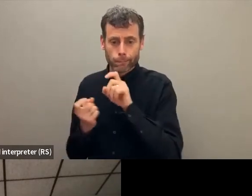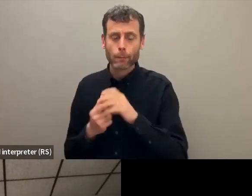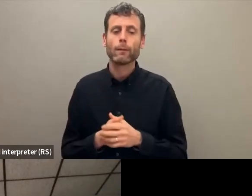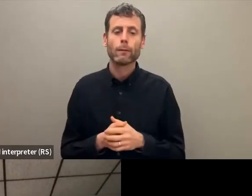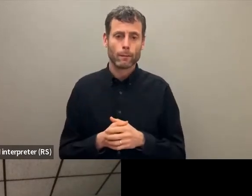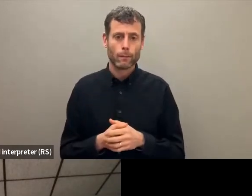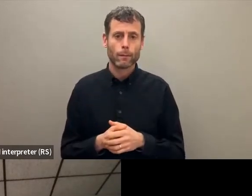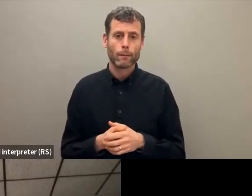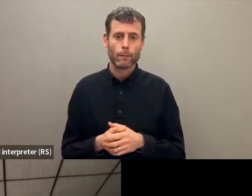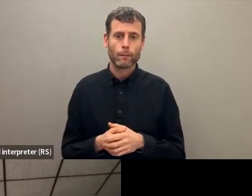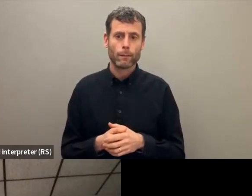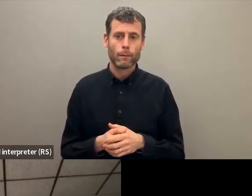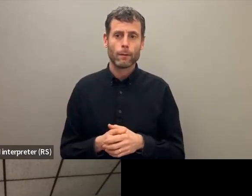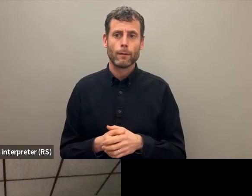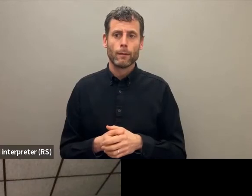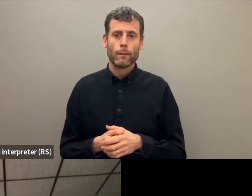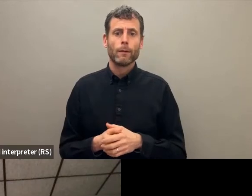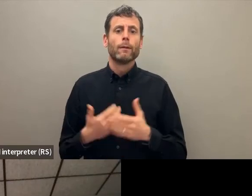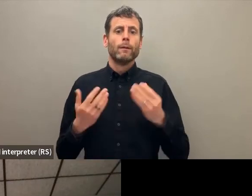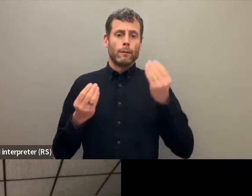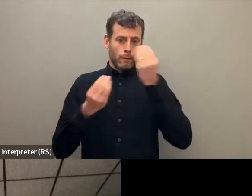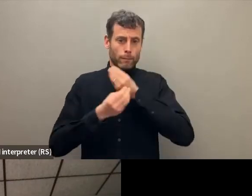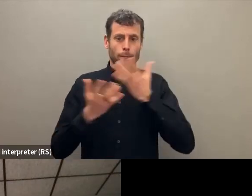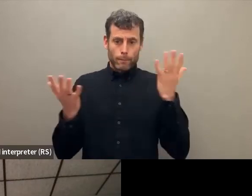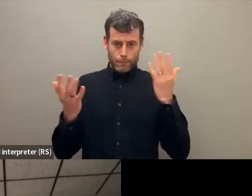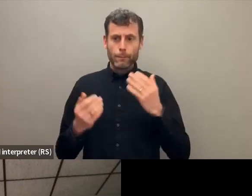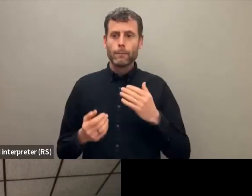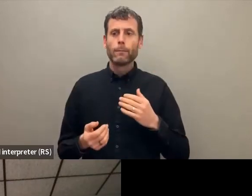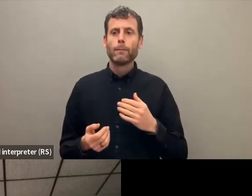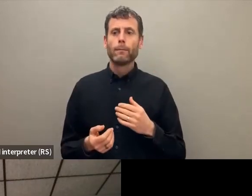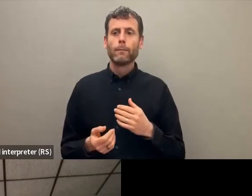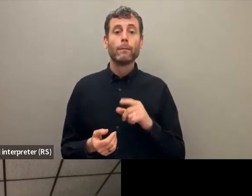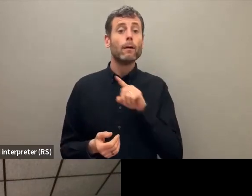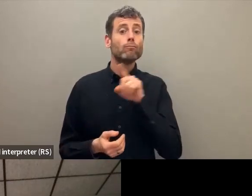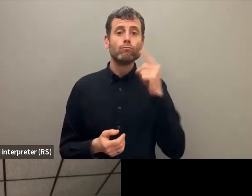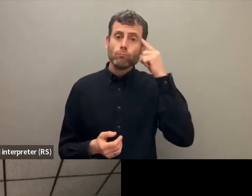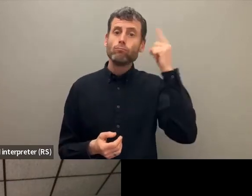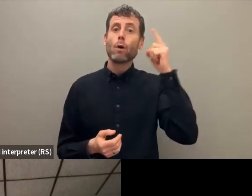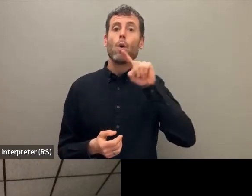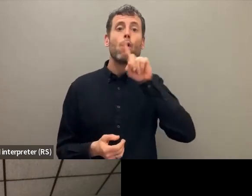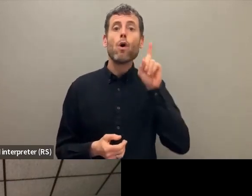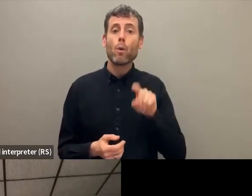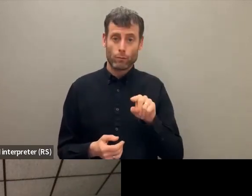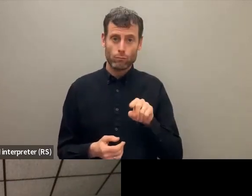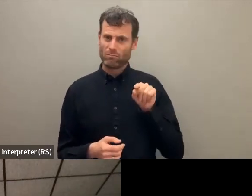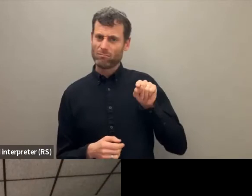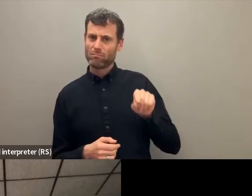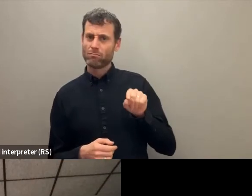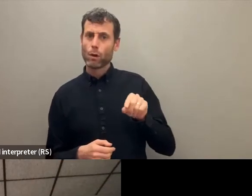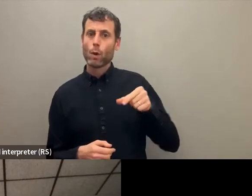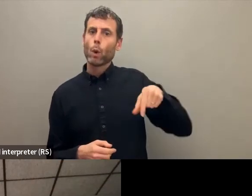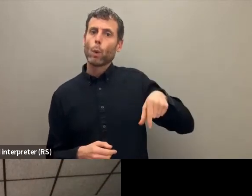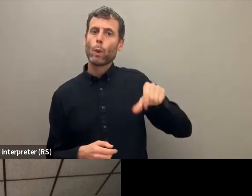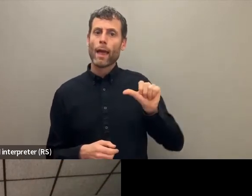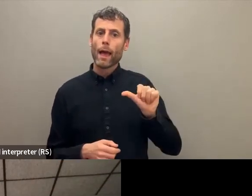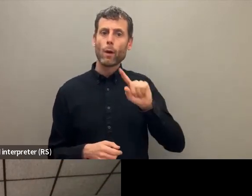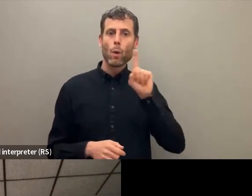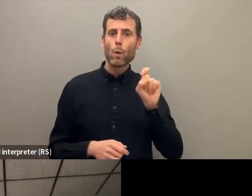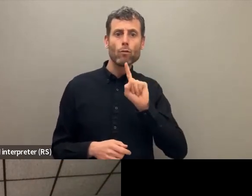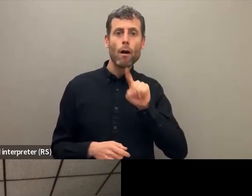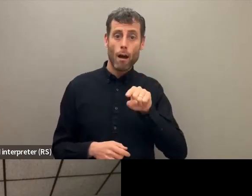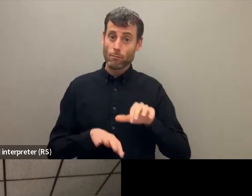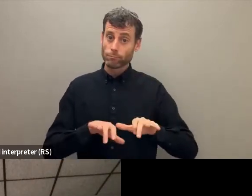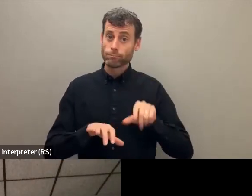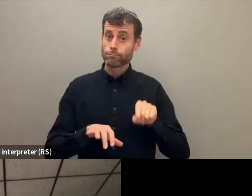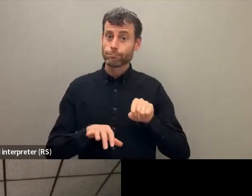Jennifer Madans: The tools we have tools available to identify the population with disabilities in there for to monitor for inclusion and these need to be included on all ongoing core data systems.